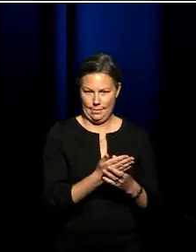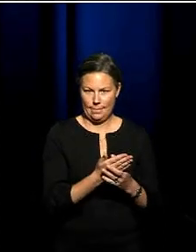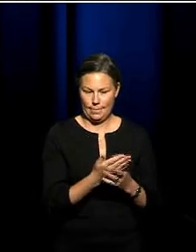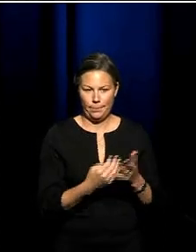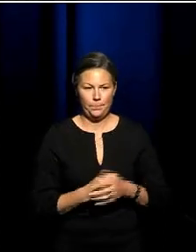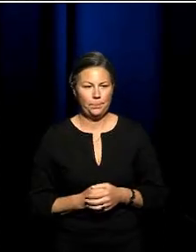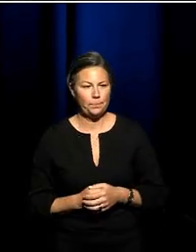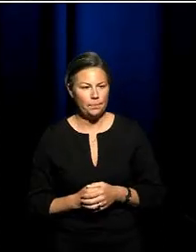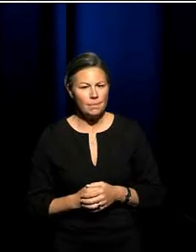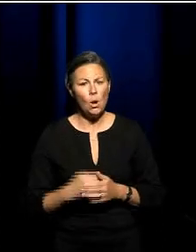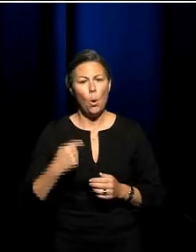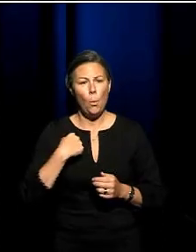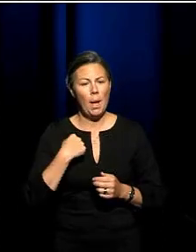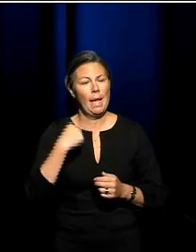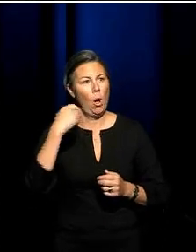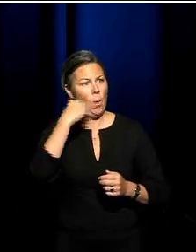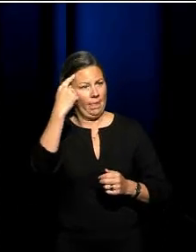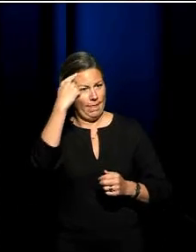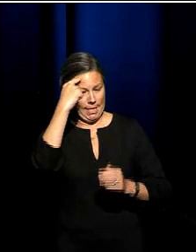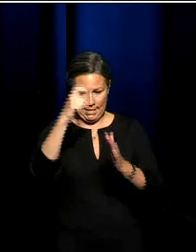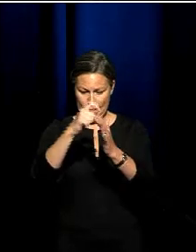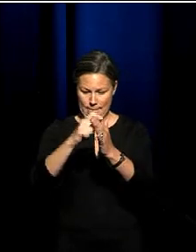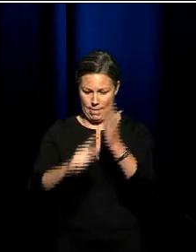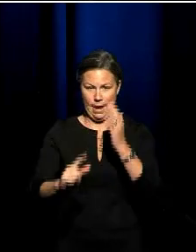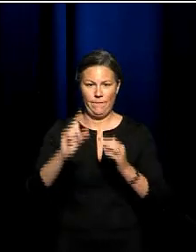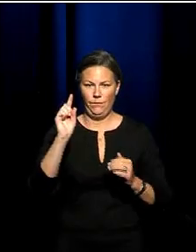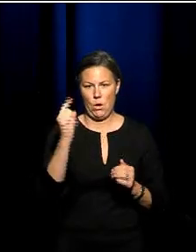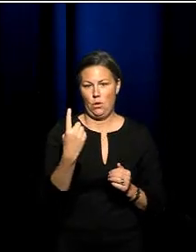disability first in everything it does and it sets out the following;